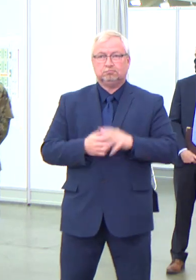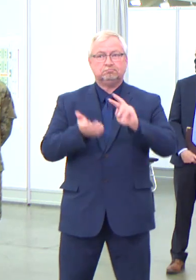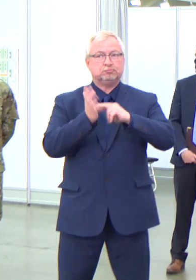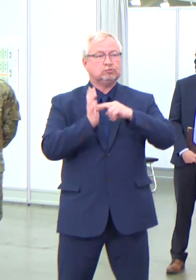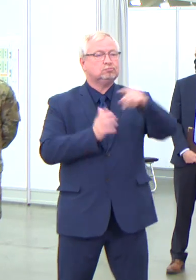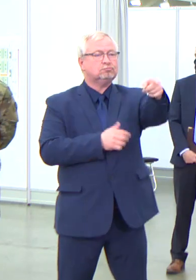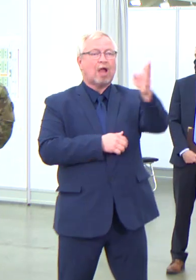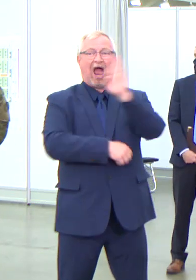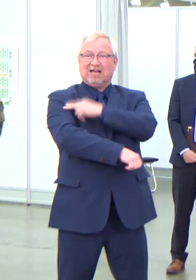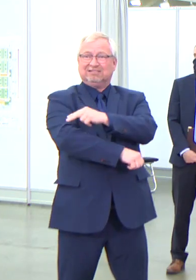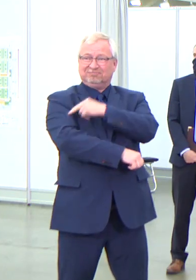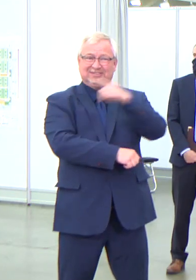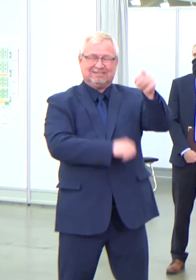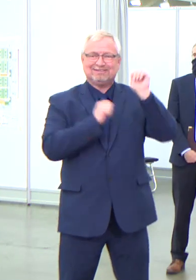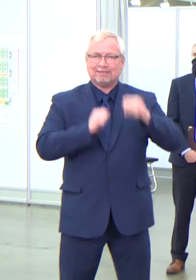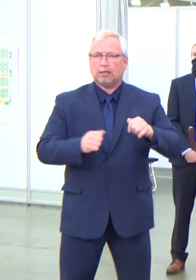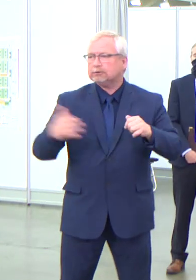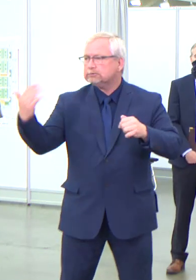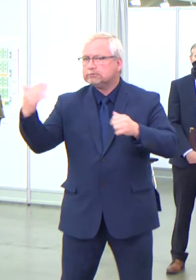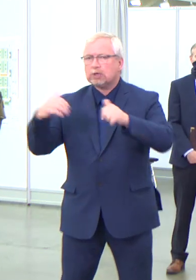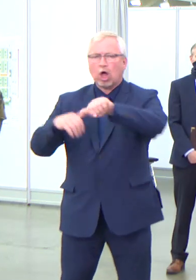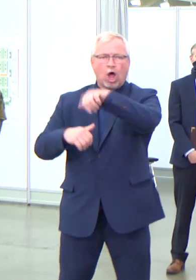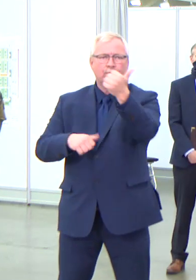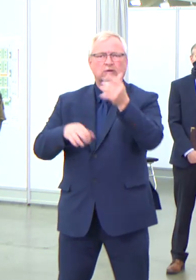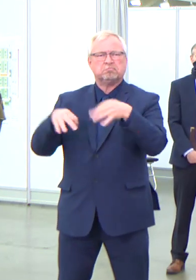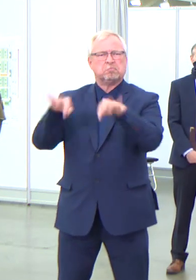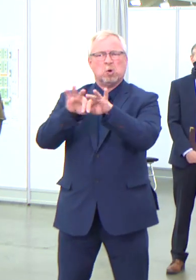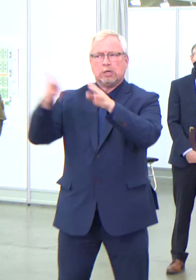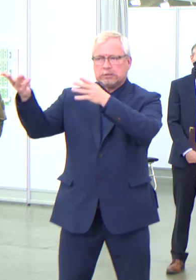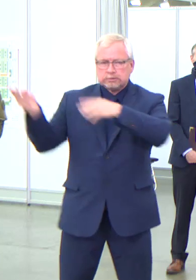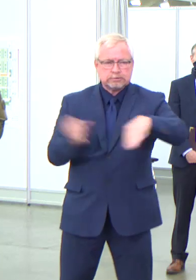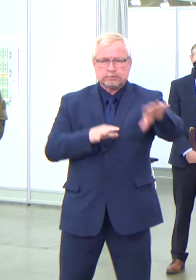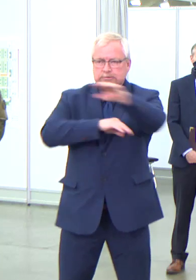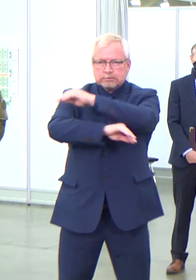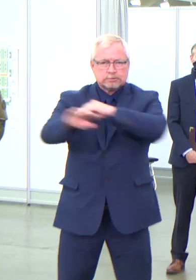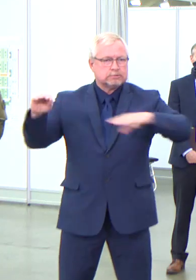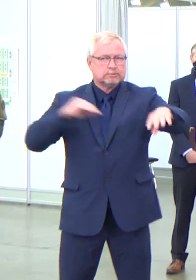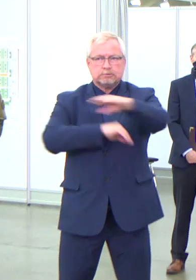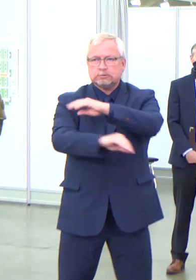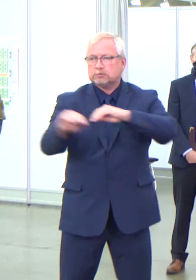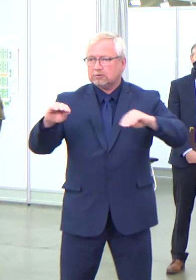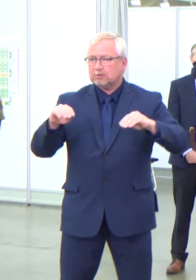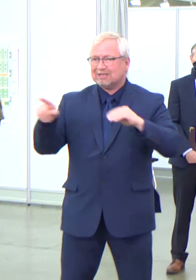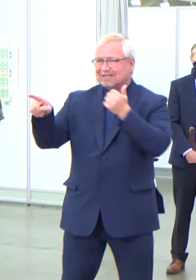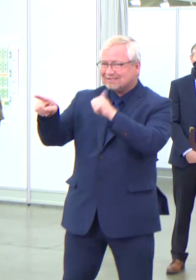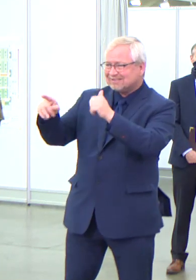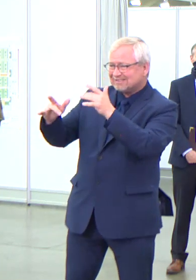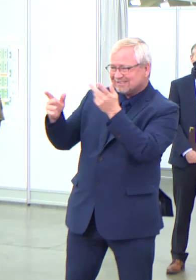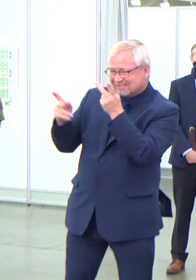our hospitals, and, in turn, frees up critical capacity for other patients who need acute care more urgently.